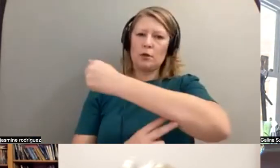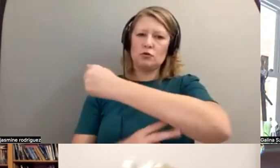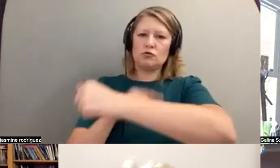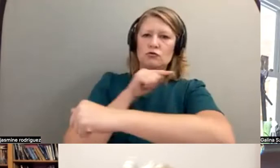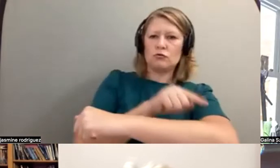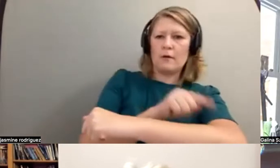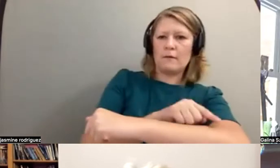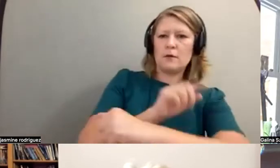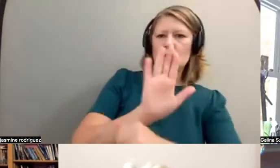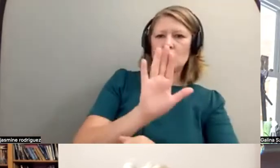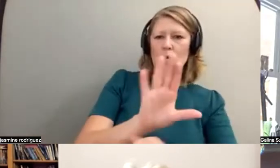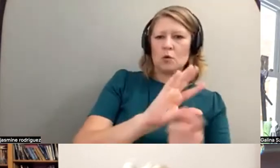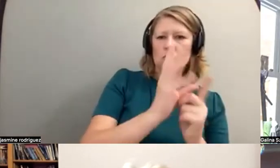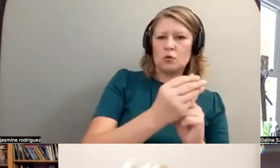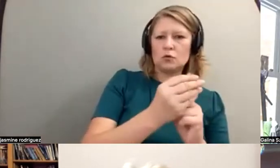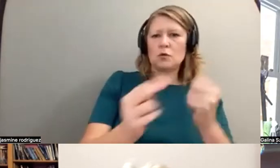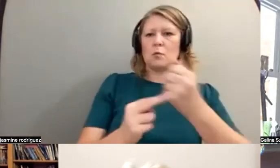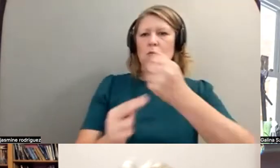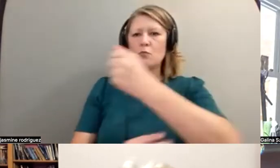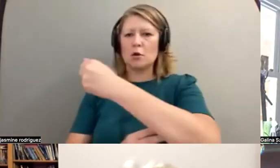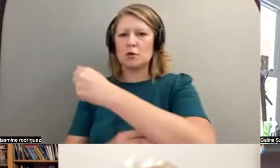able to pull yourself out of-- *into* movement, because your